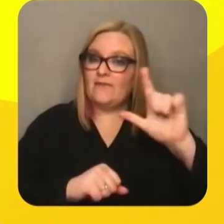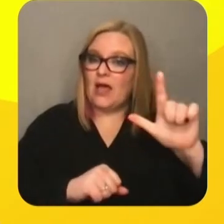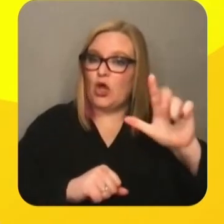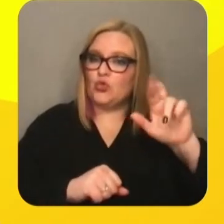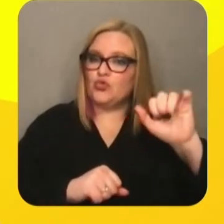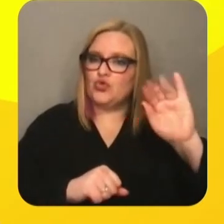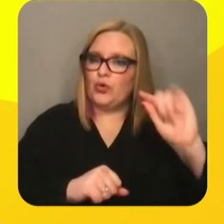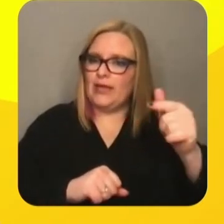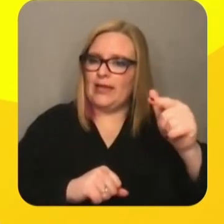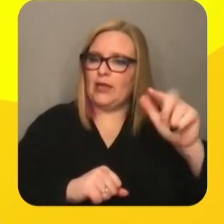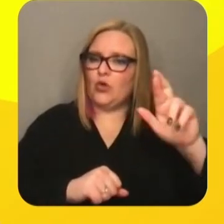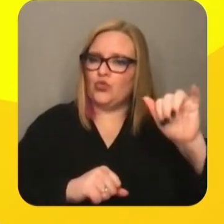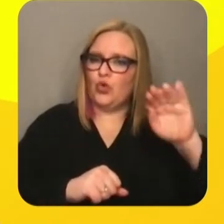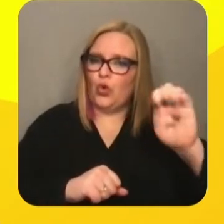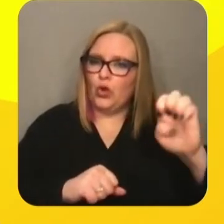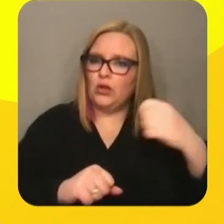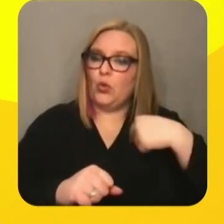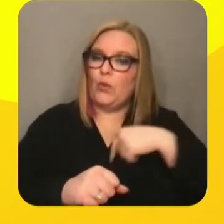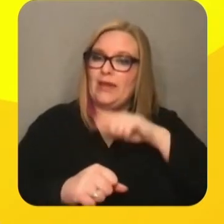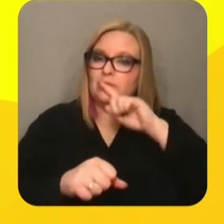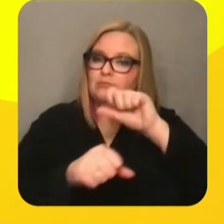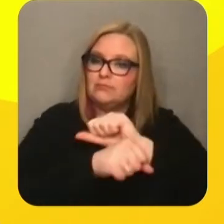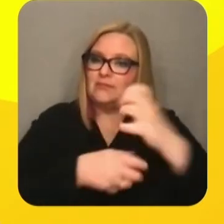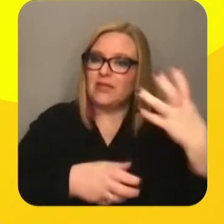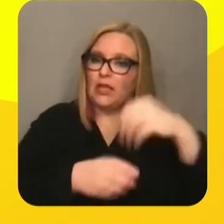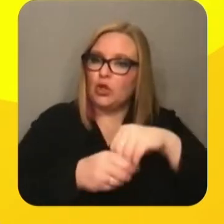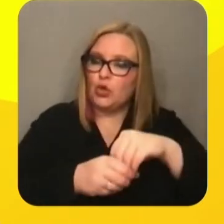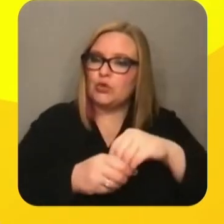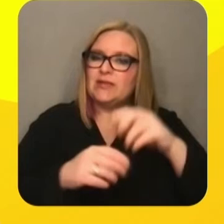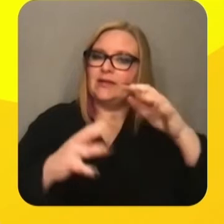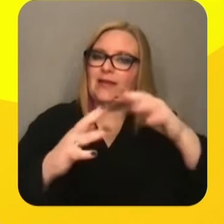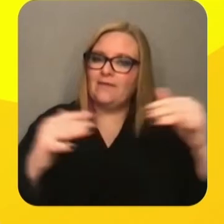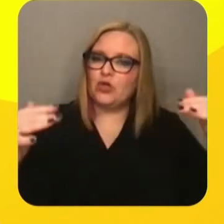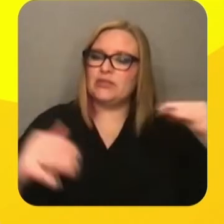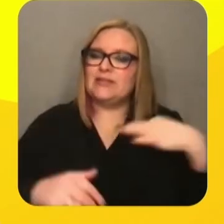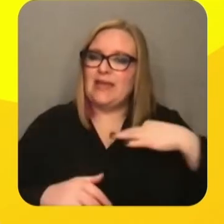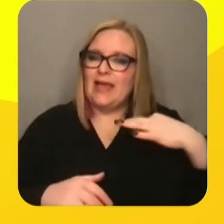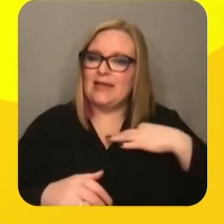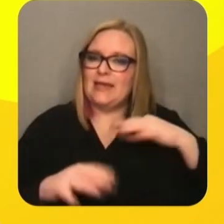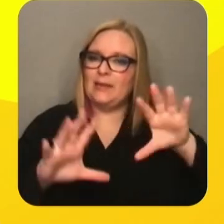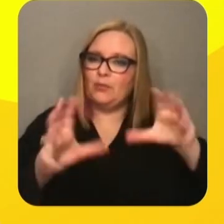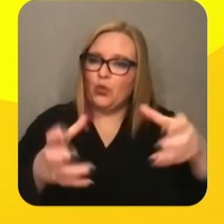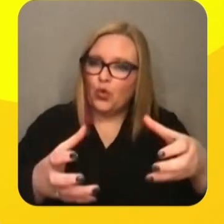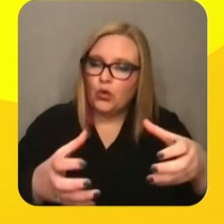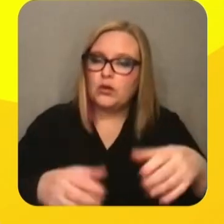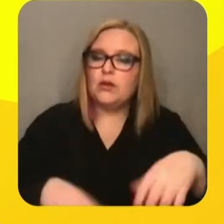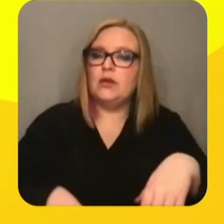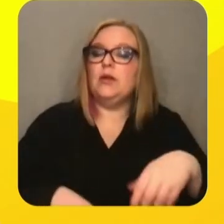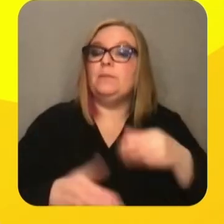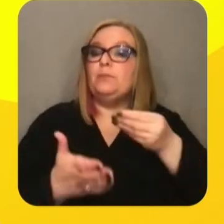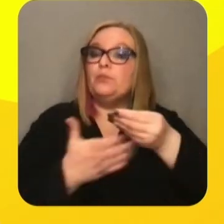actually including a diverse candidate pool when recruiting? If you're gonna look at purchasing like we talked about,